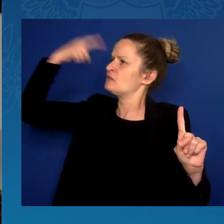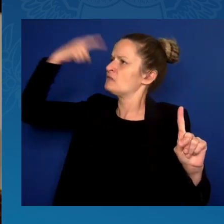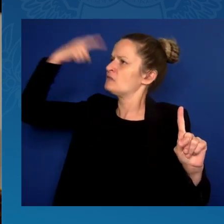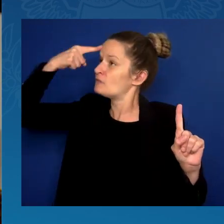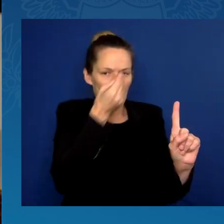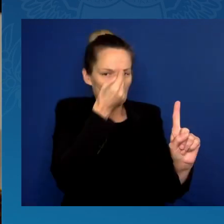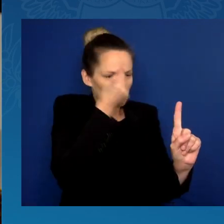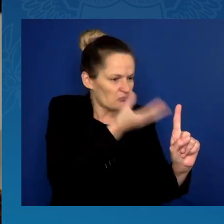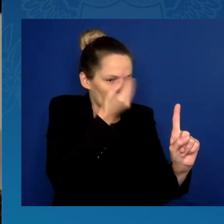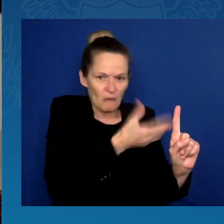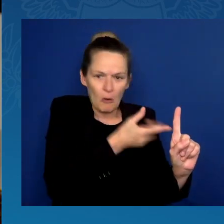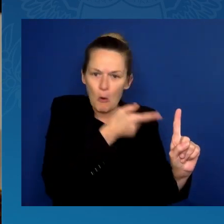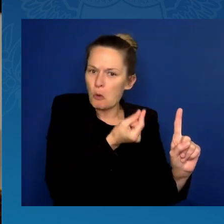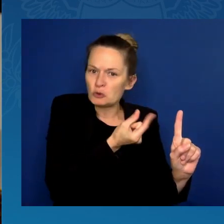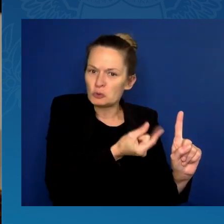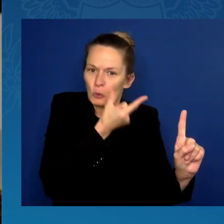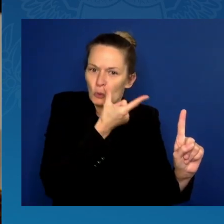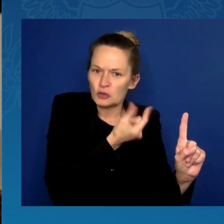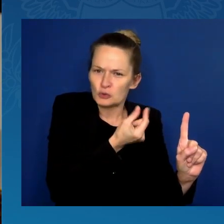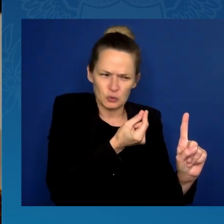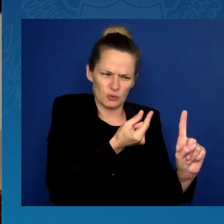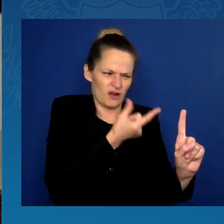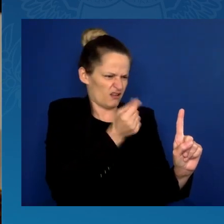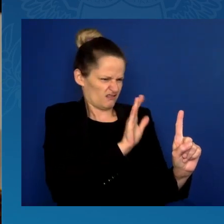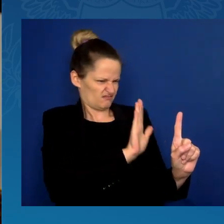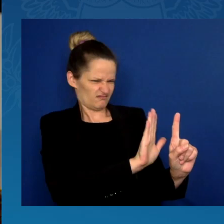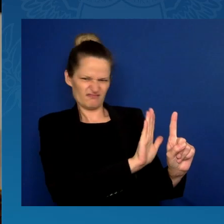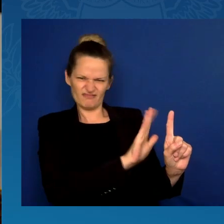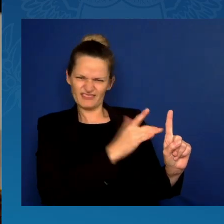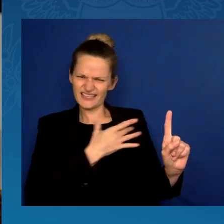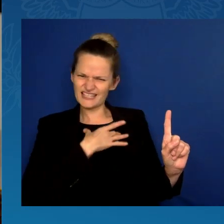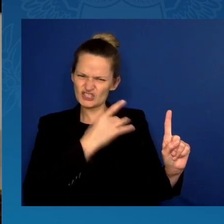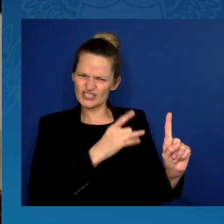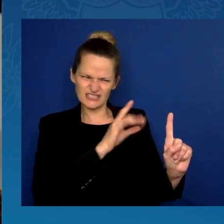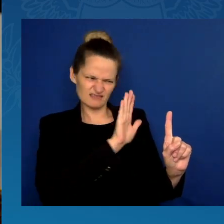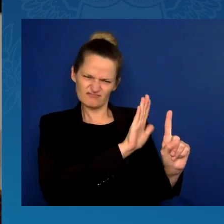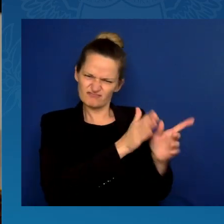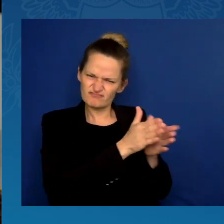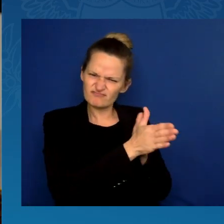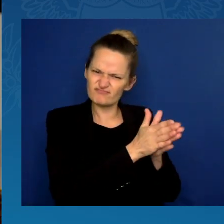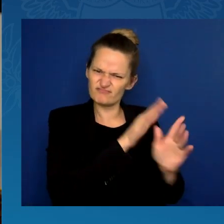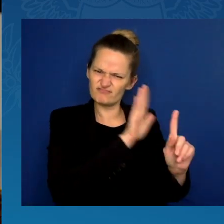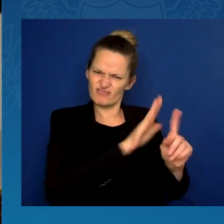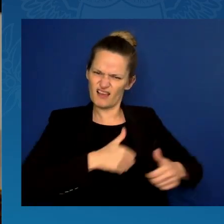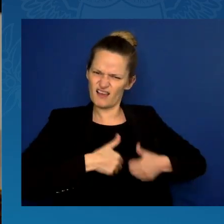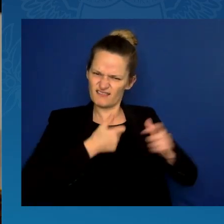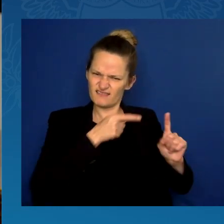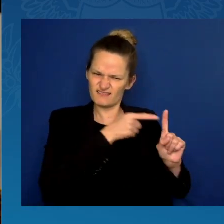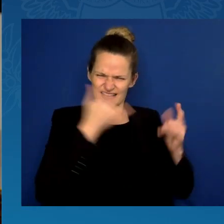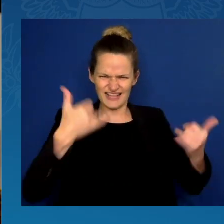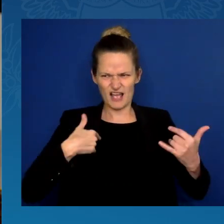And I want to thank, in particular, these leaders at this table today who have been doing extraordinary work